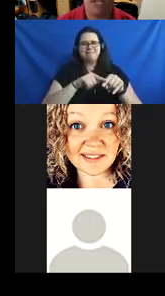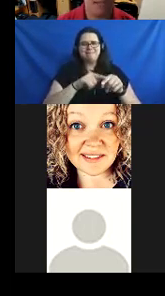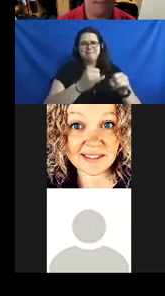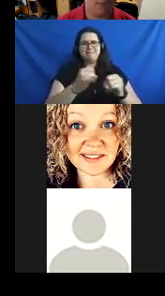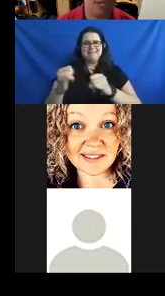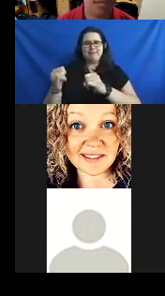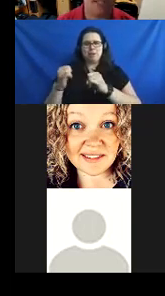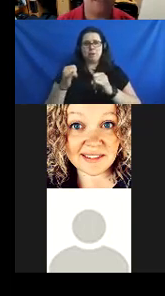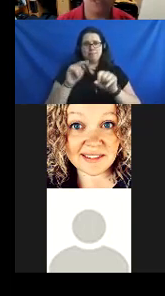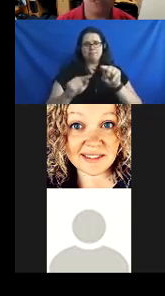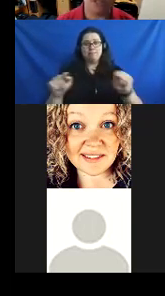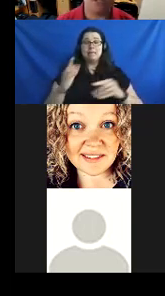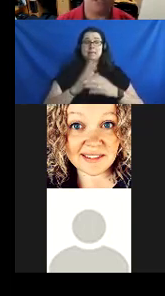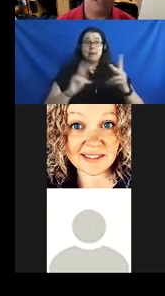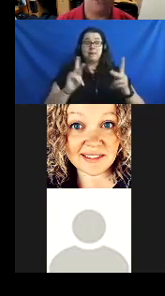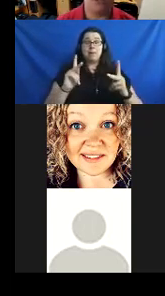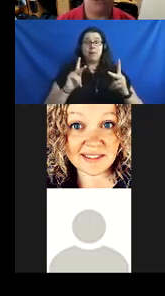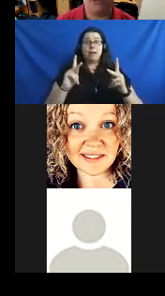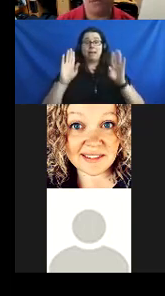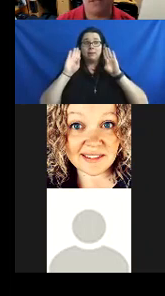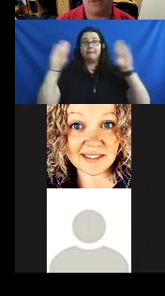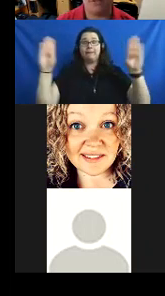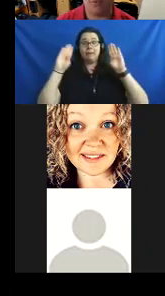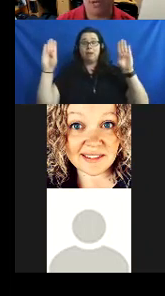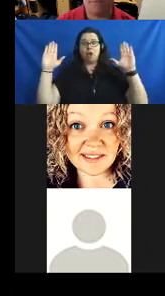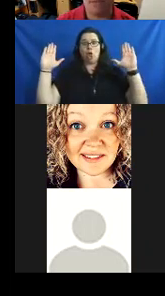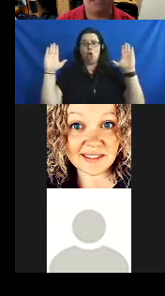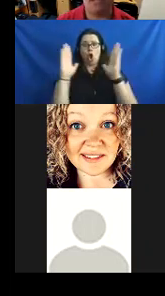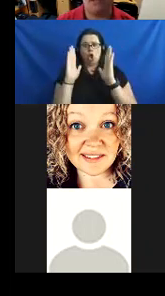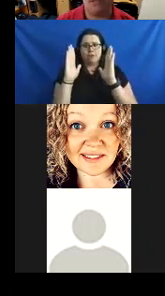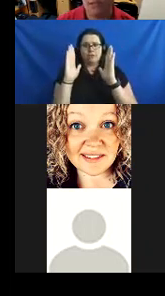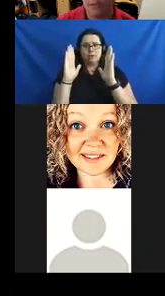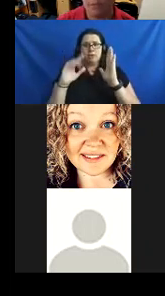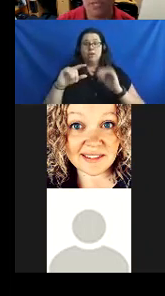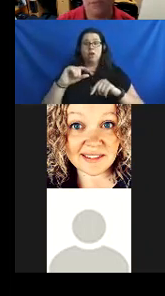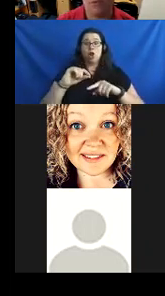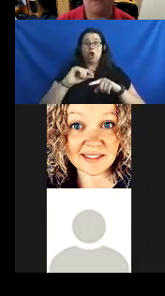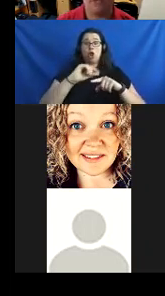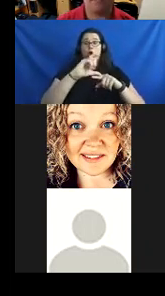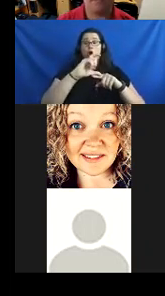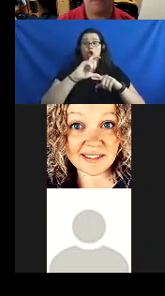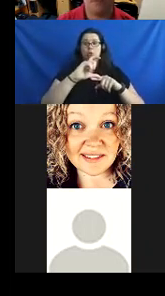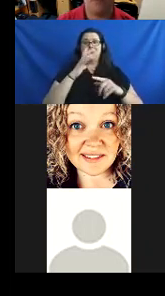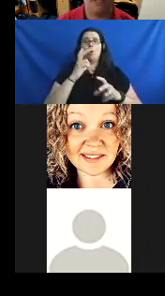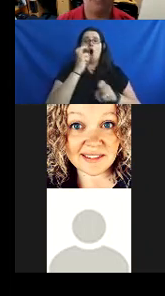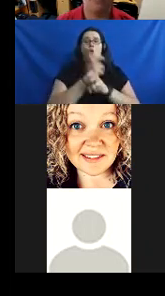IF SOMEONE HAS FIELD LOSS, LARGER PRINT MAY MAKE IT MORE DIFFICULT FOR THEM TO BE ABLE TO READ.